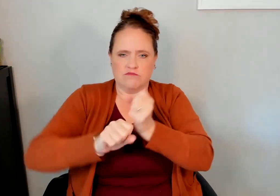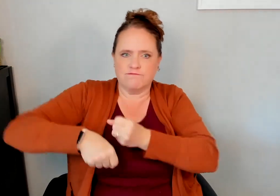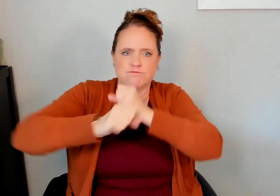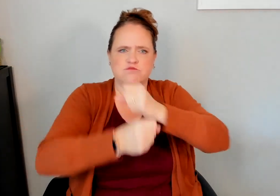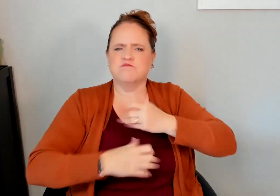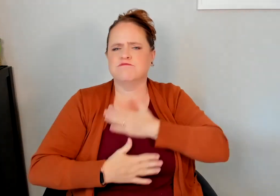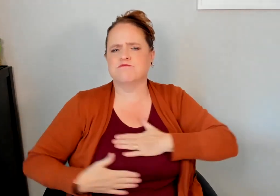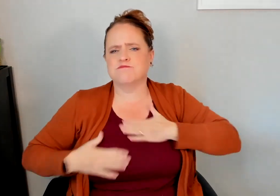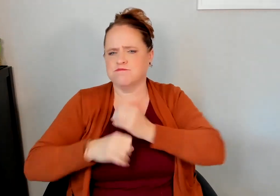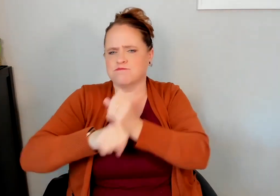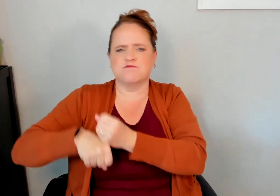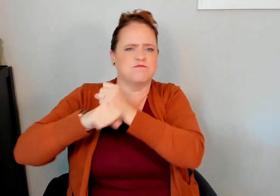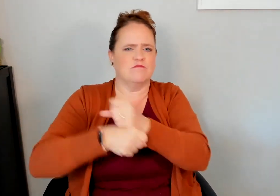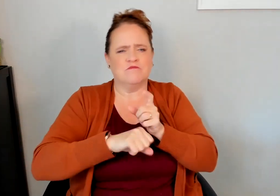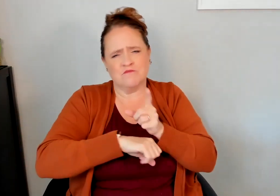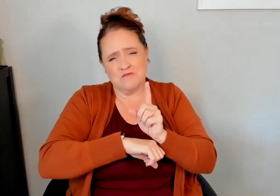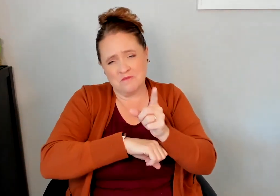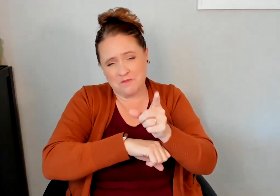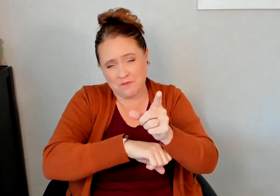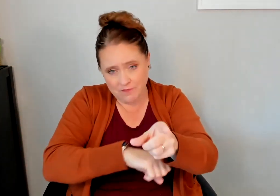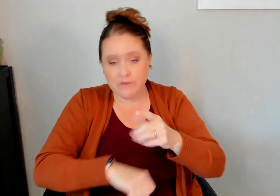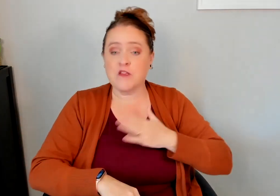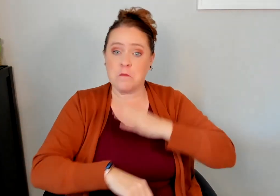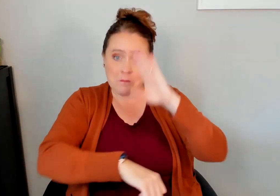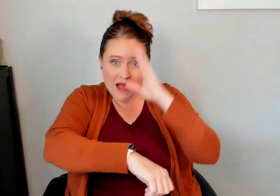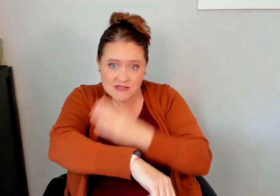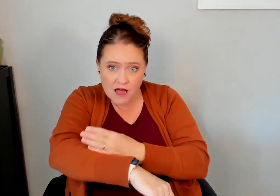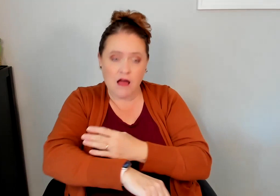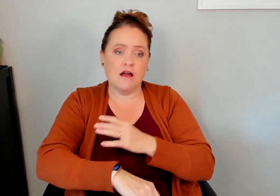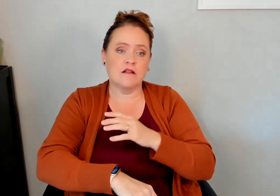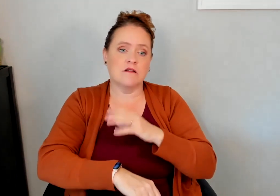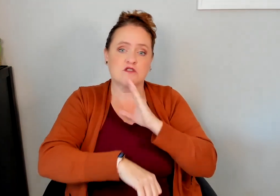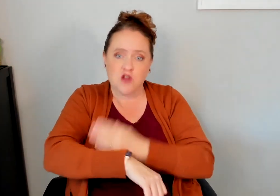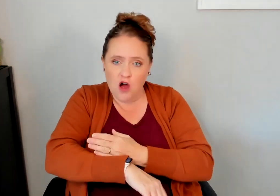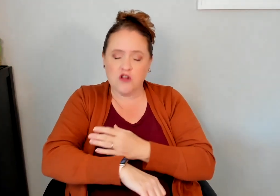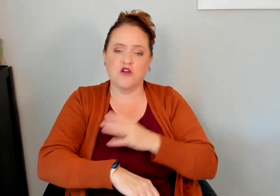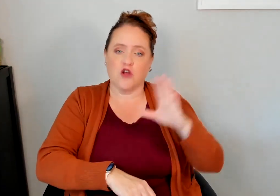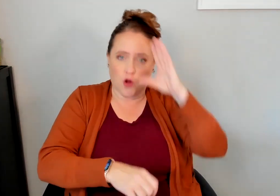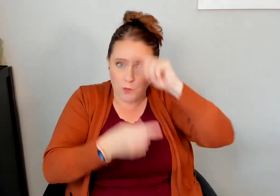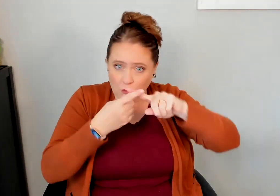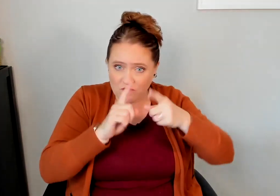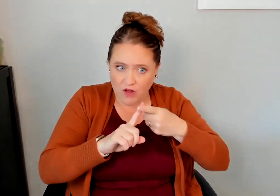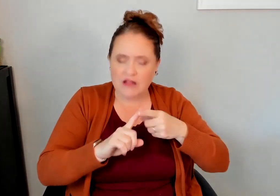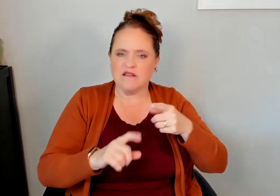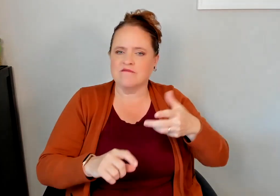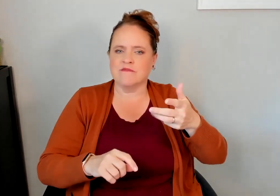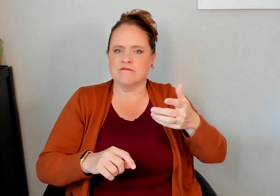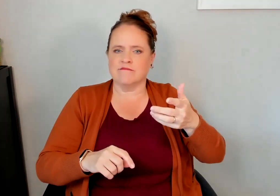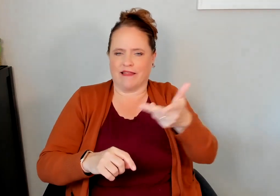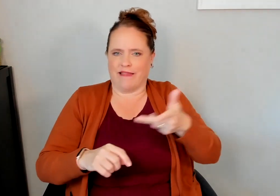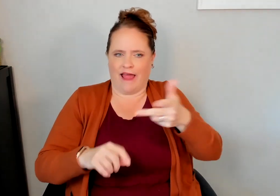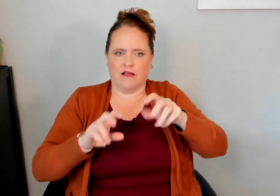to snorkel but uh we ended up kayaking pretty far out my daughter my son and my daughter's